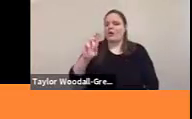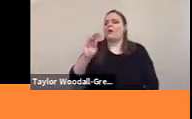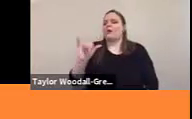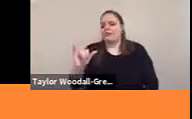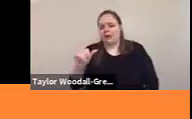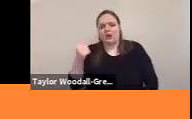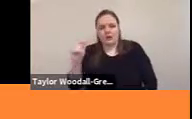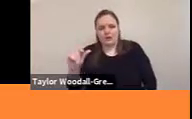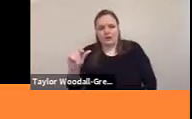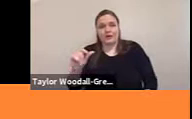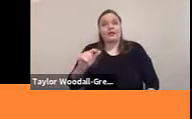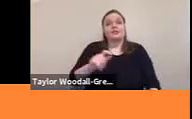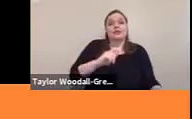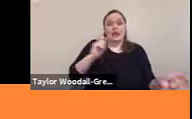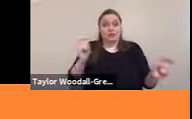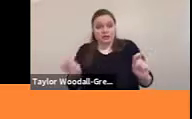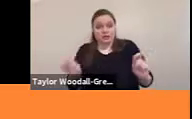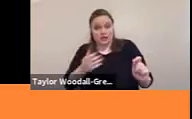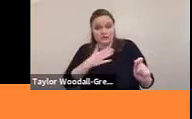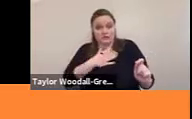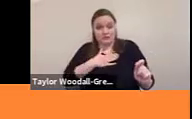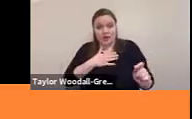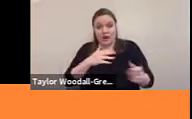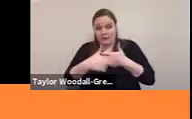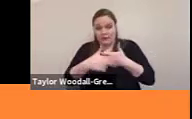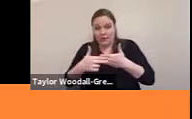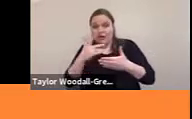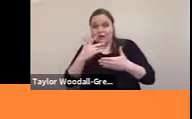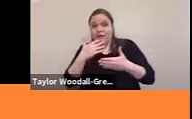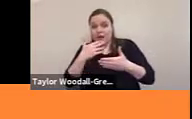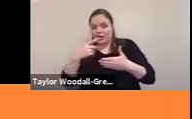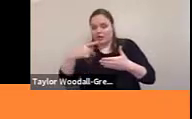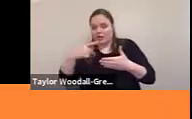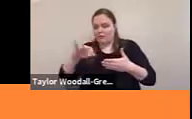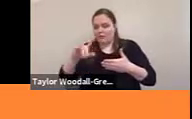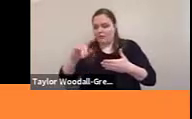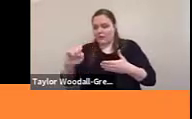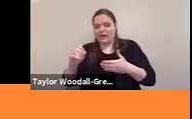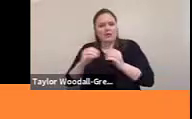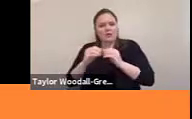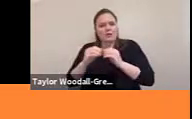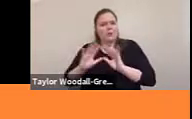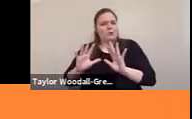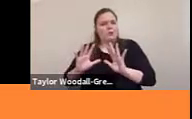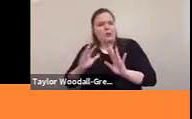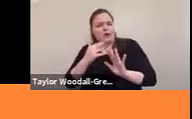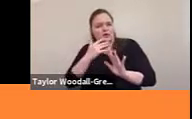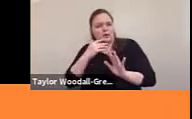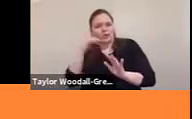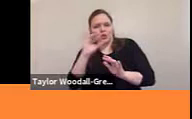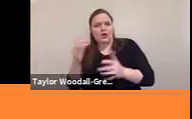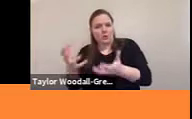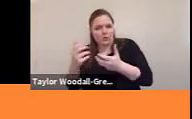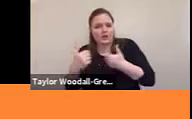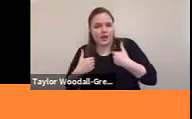and the brighter look I wanted the overall design to have. But addressing color and contrast issues doesn't stop there.